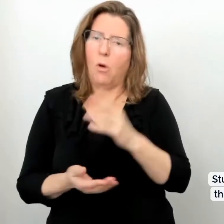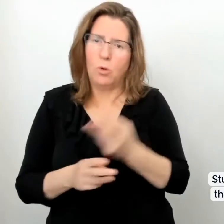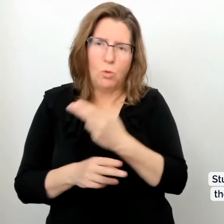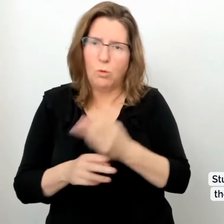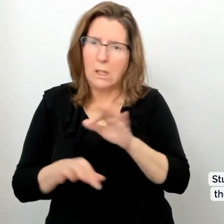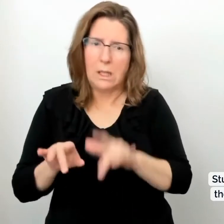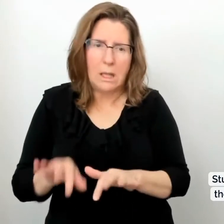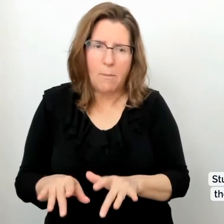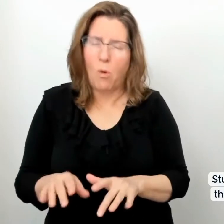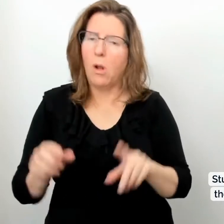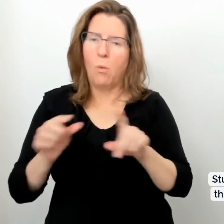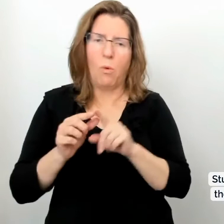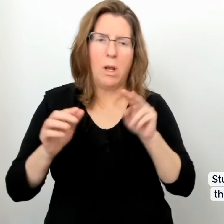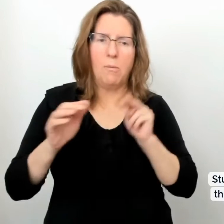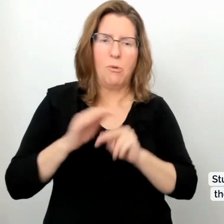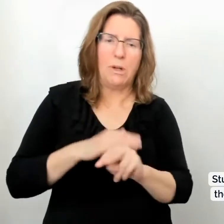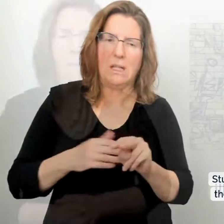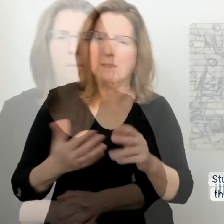even when they have the help of word prediction.